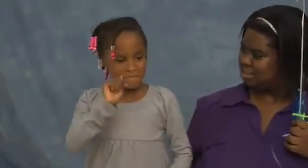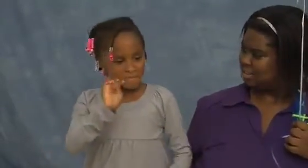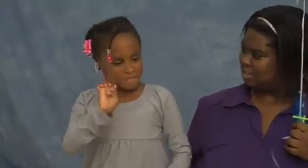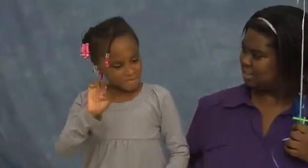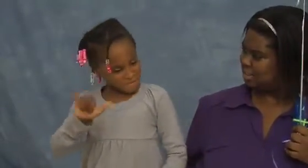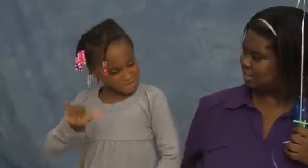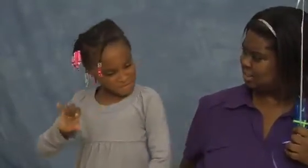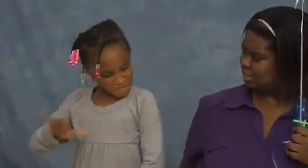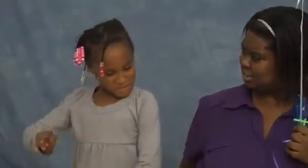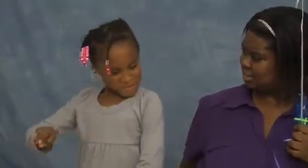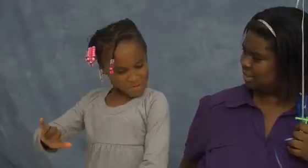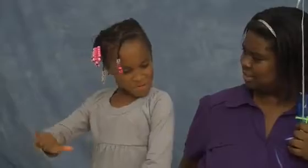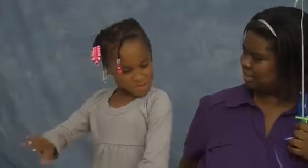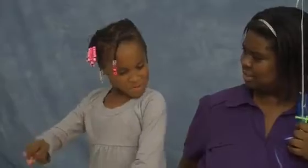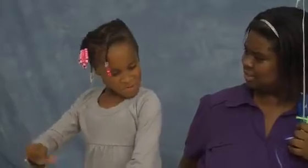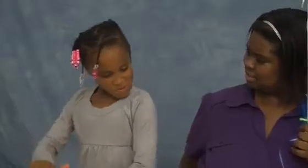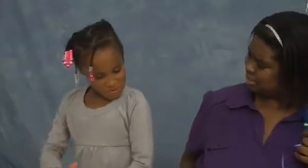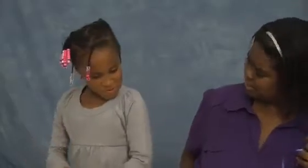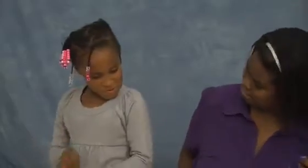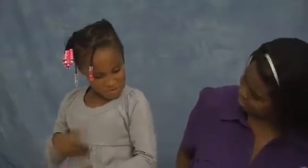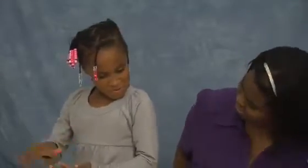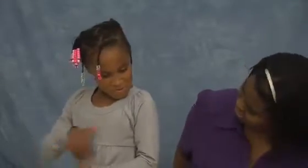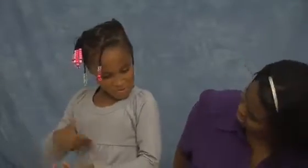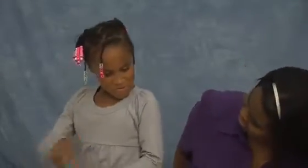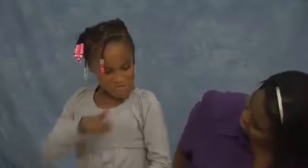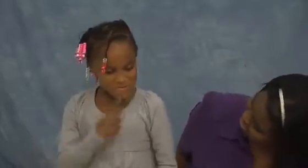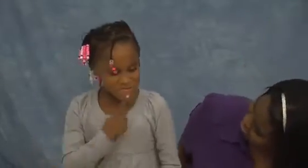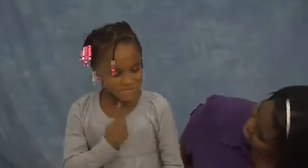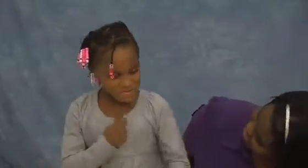she said, "Khyianna stop painting with the red paint!"